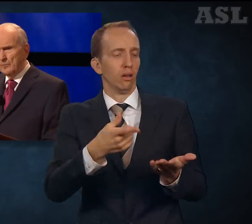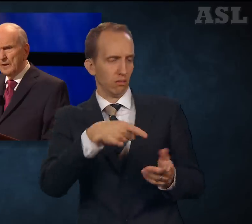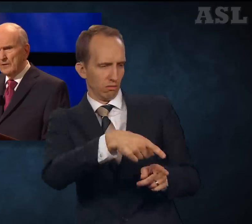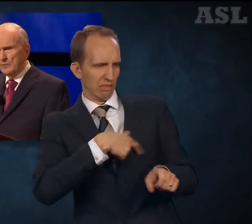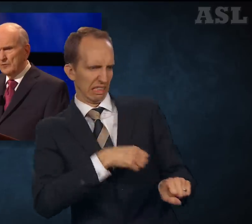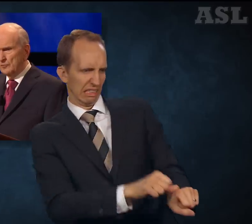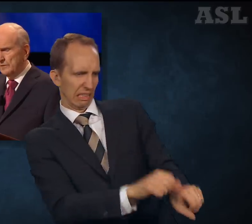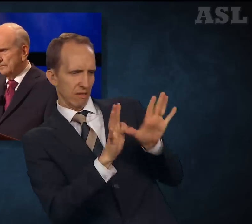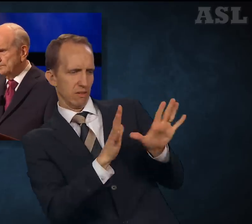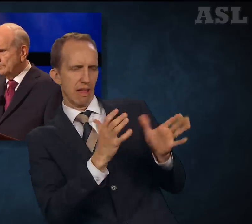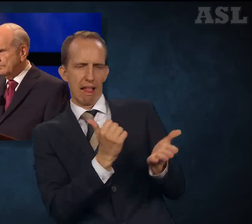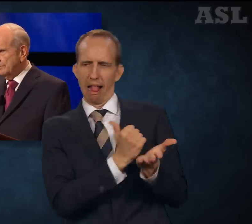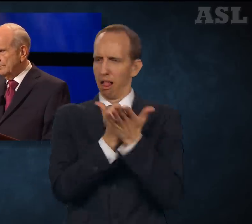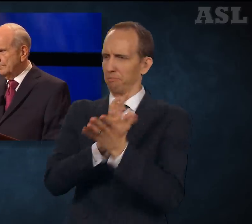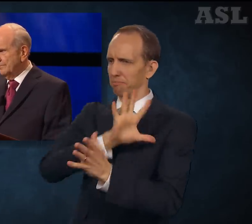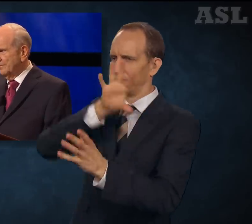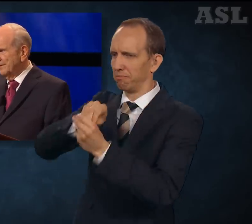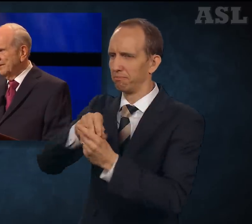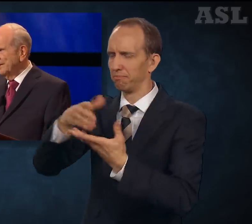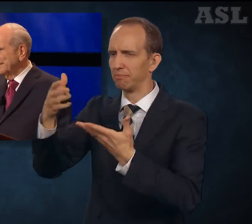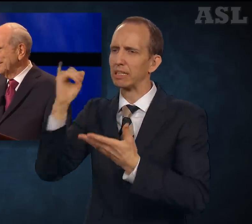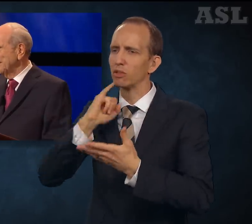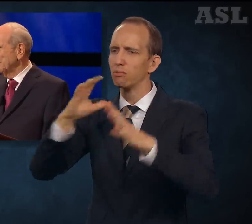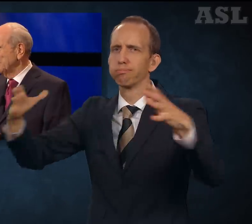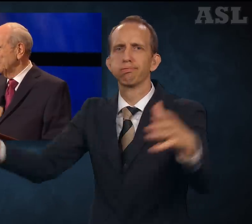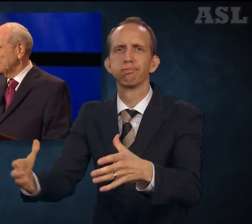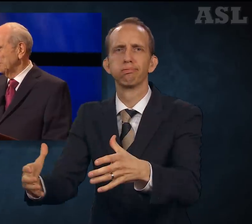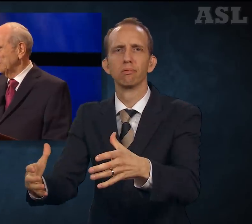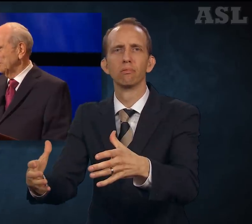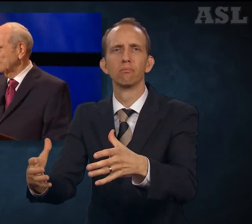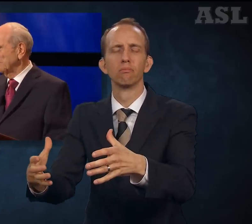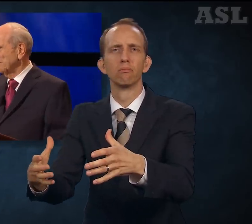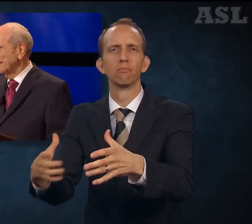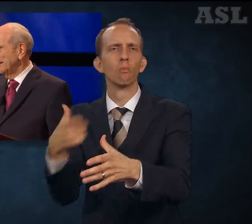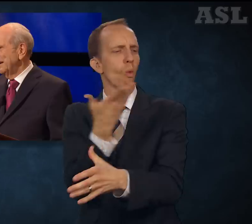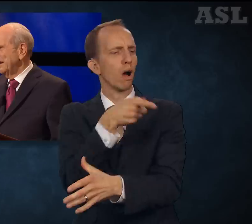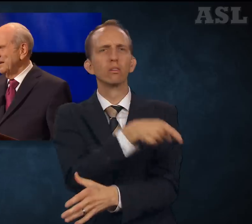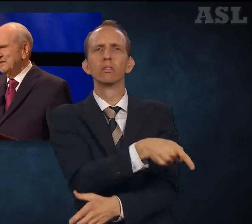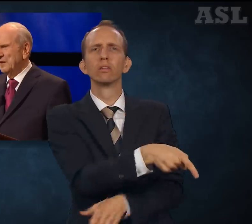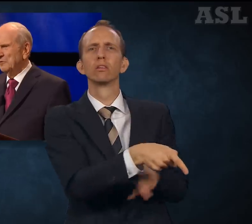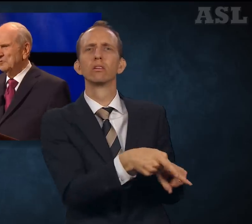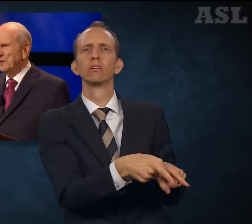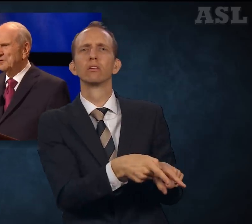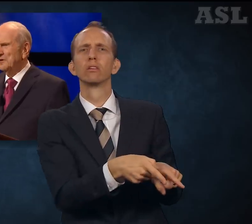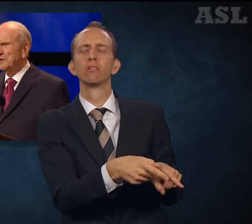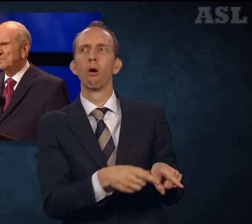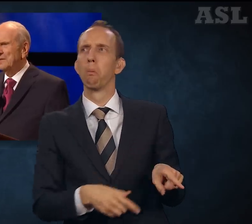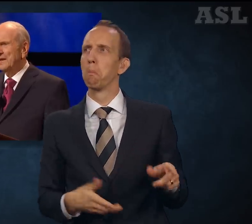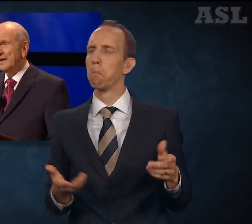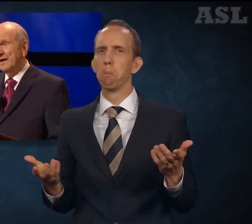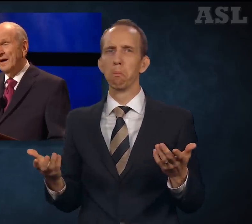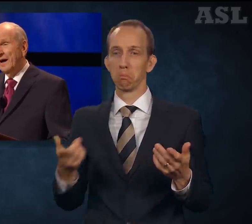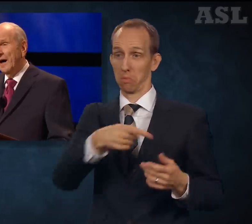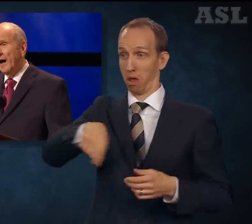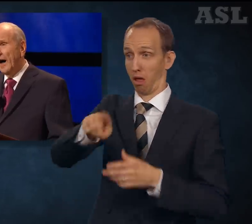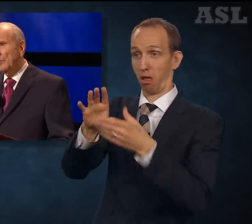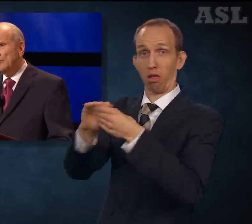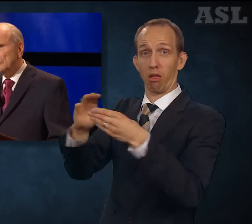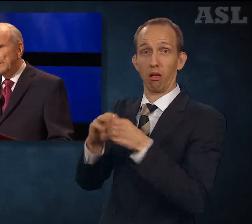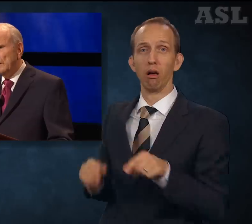SACRIFICE SO THEY COULD HELP